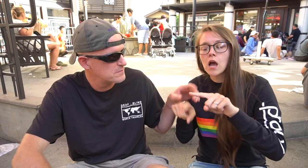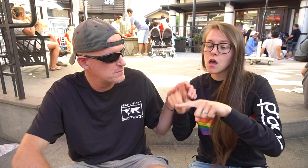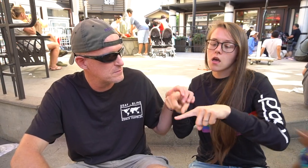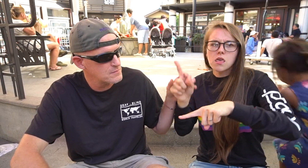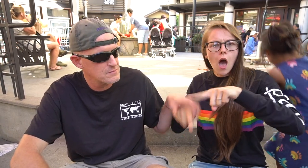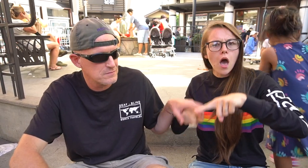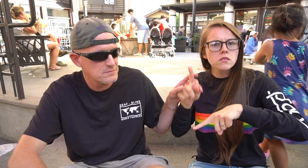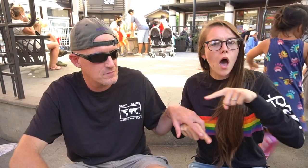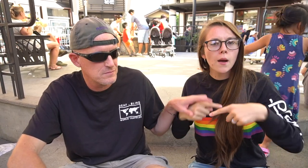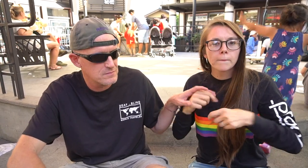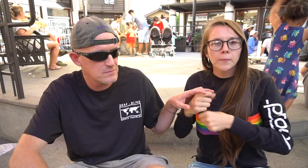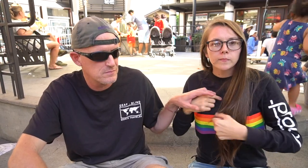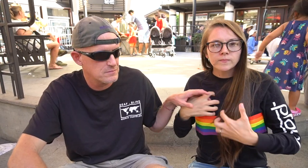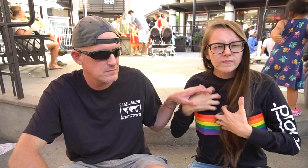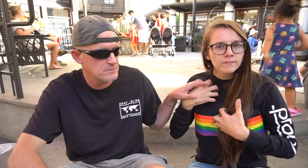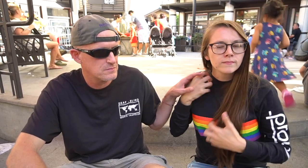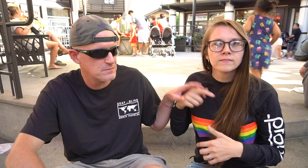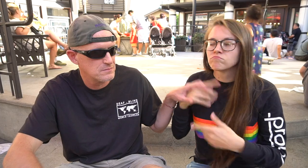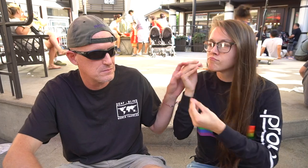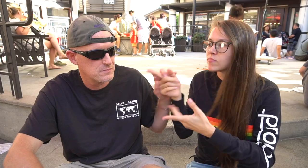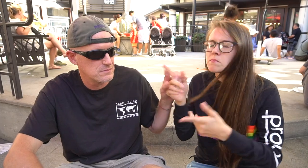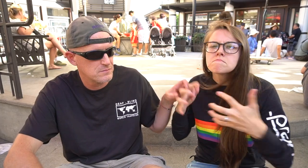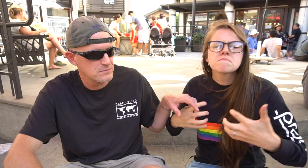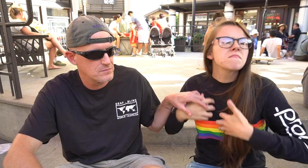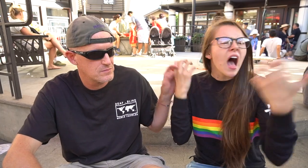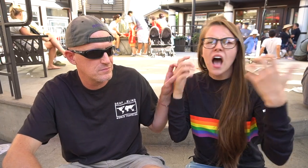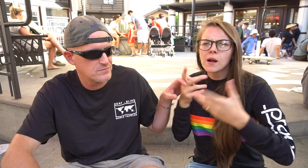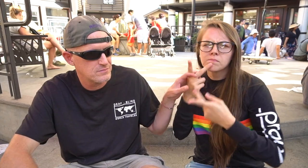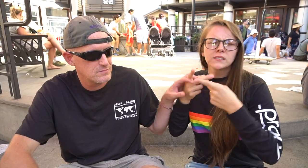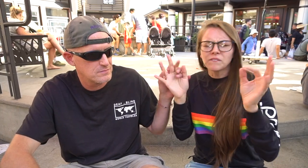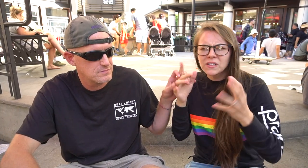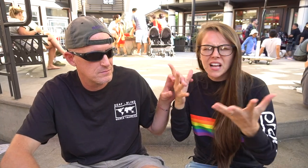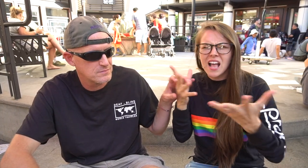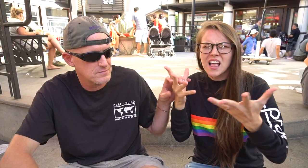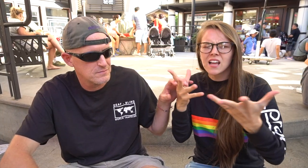He kept saying "can't" repeatedly and it made me feel upset I told Kevin what was going on and then Kevin became really mad he was pissed off about it